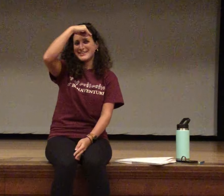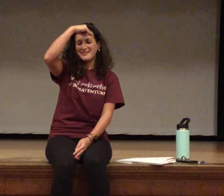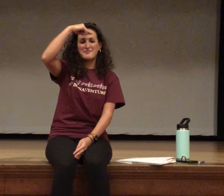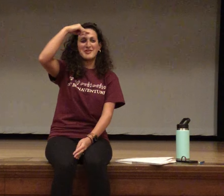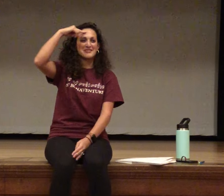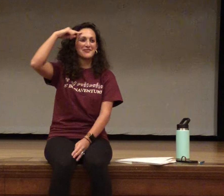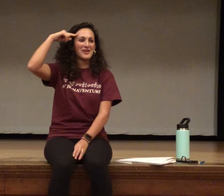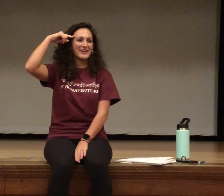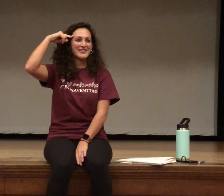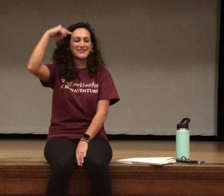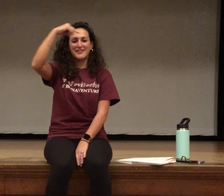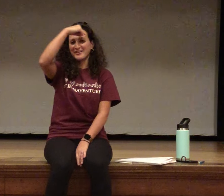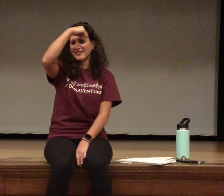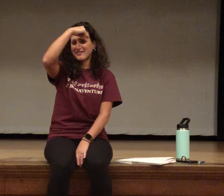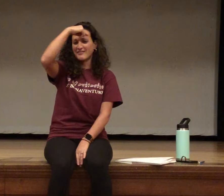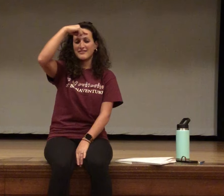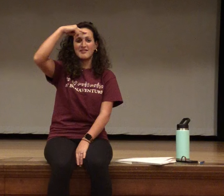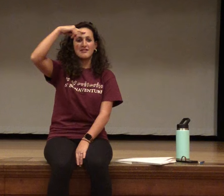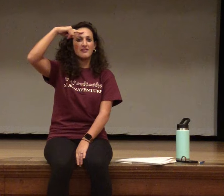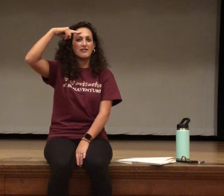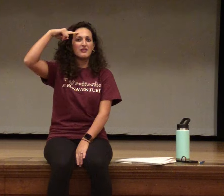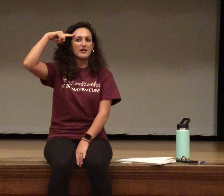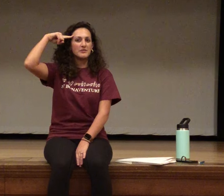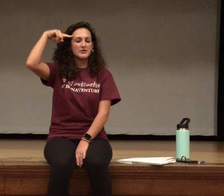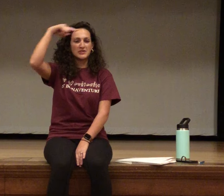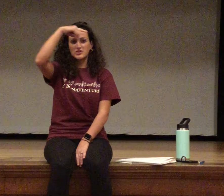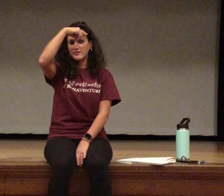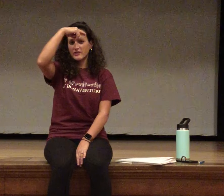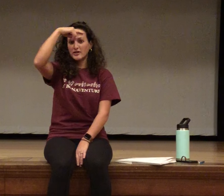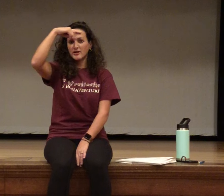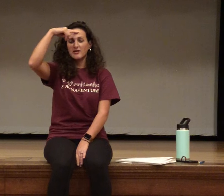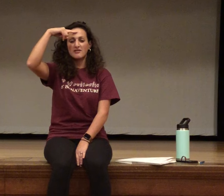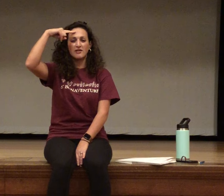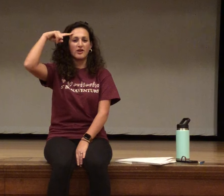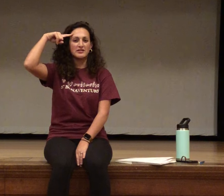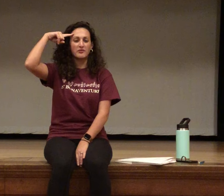yep across the forehead good yep so it's a straight finger across